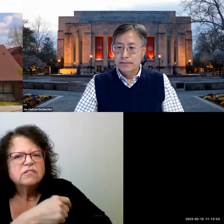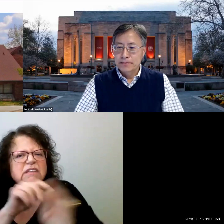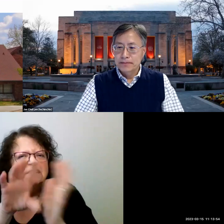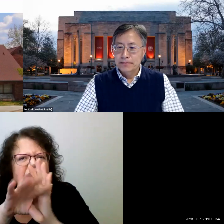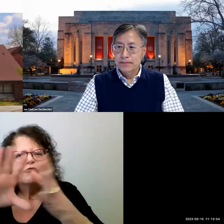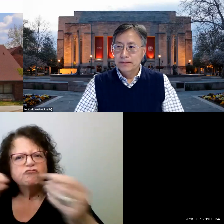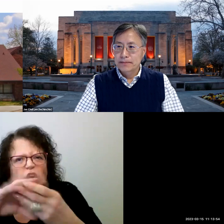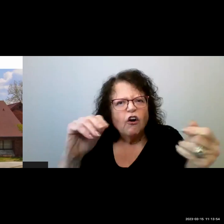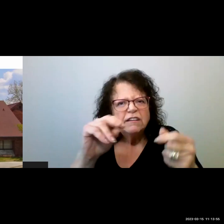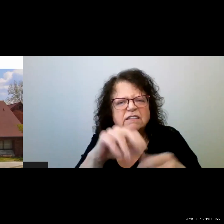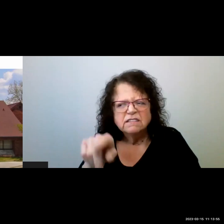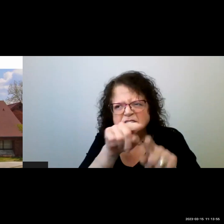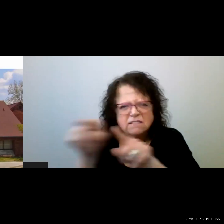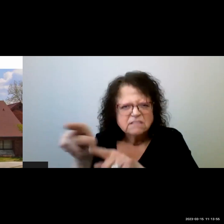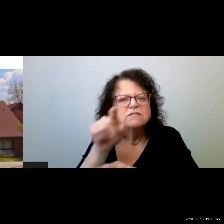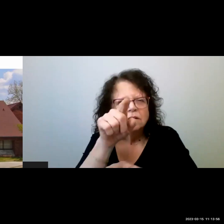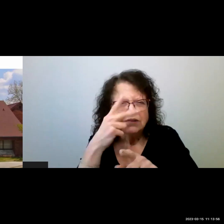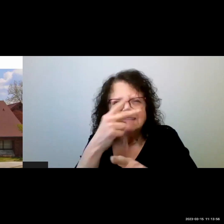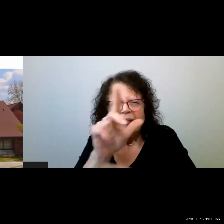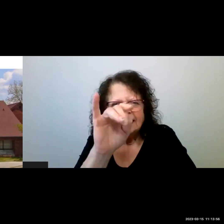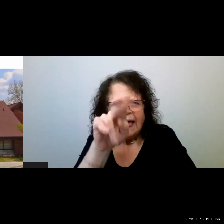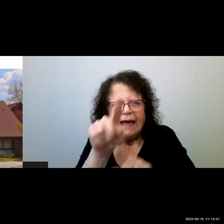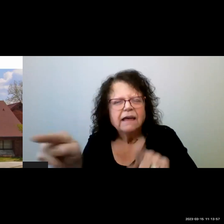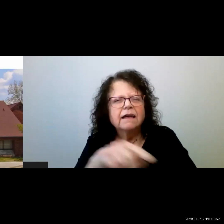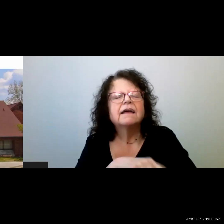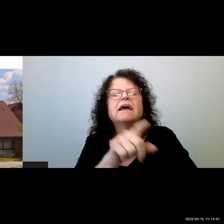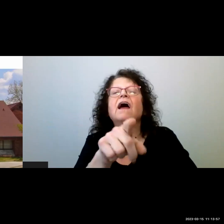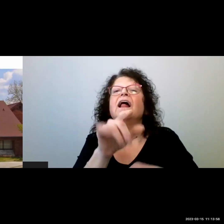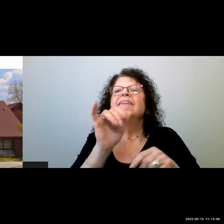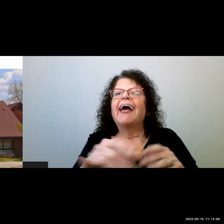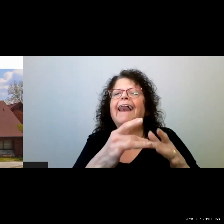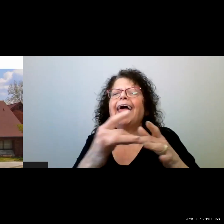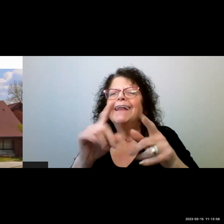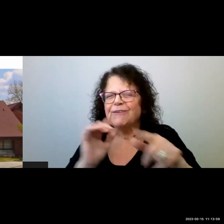find that link. That's kind of a good segue into our next part of our webinar. I'm going